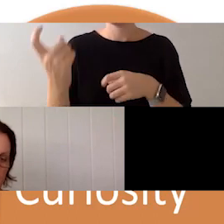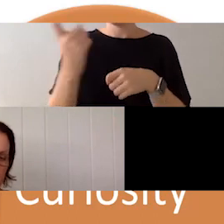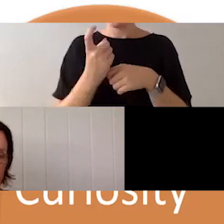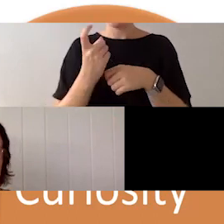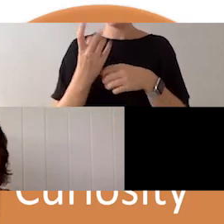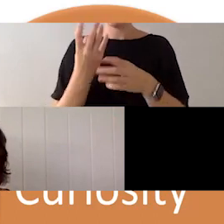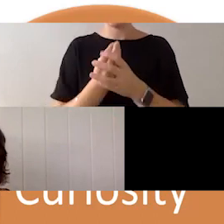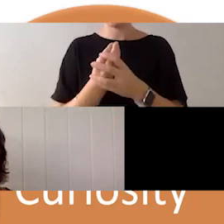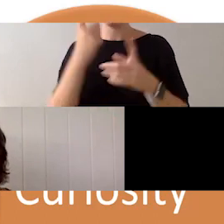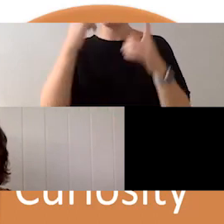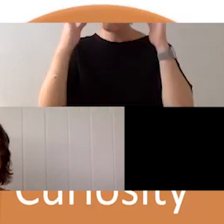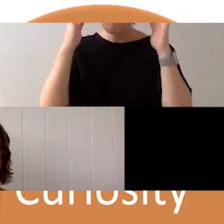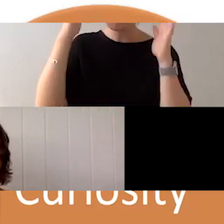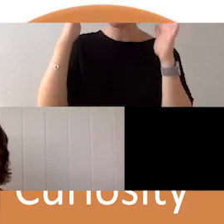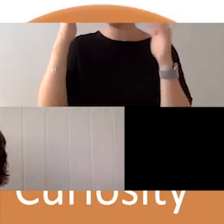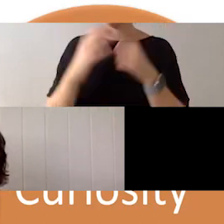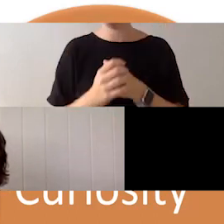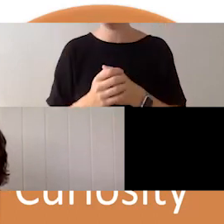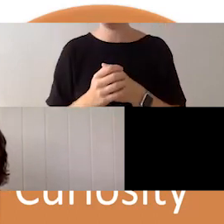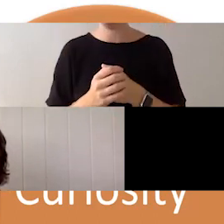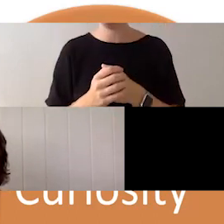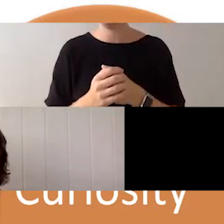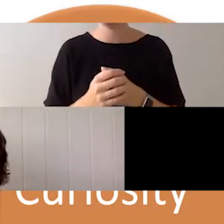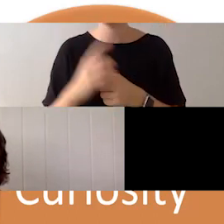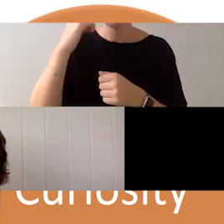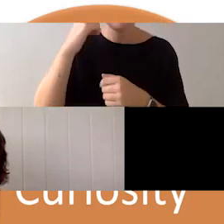problem, with a sense of curiosity and wonder. What else might be true?